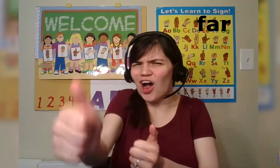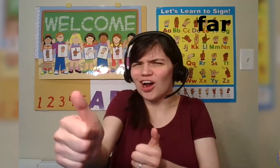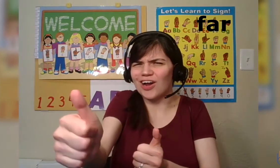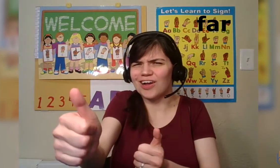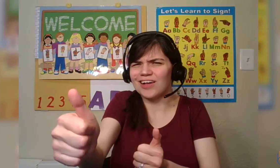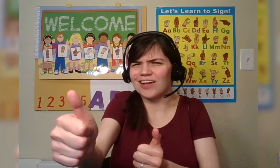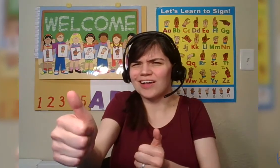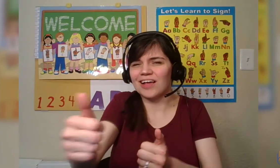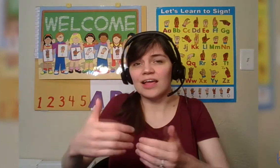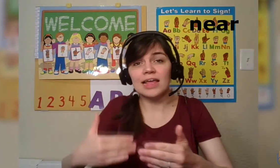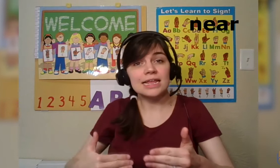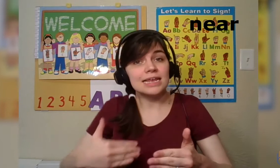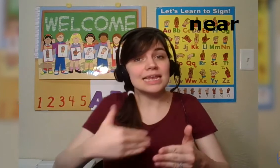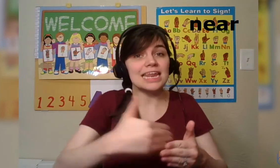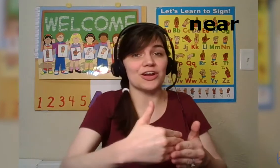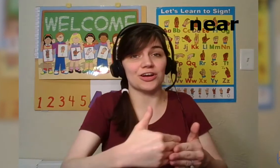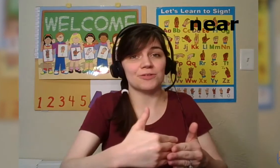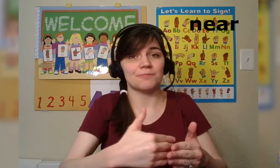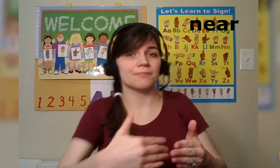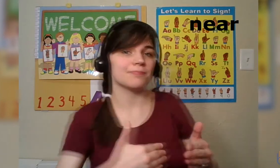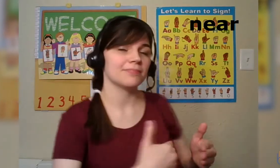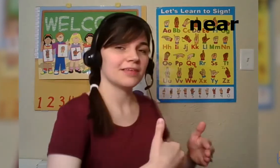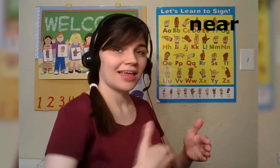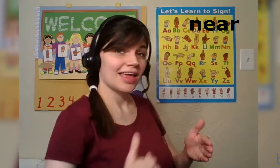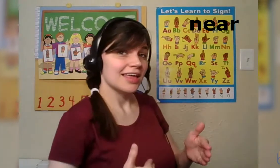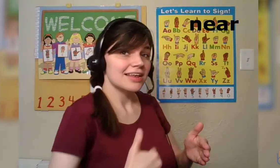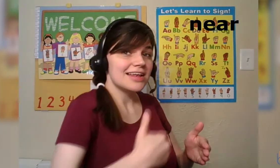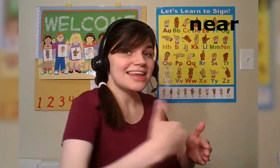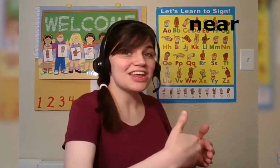Near. Near.